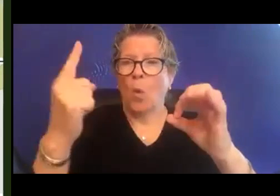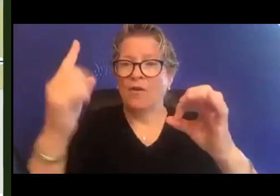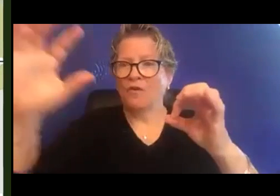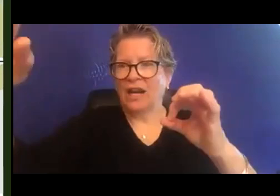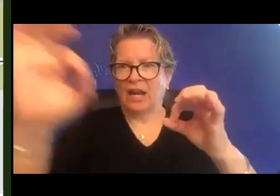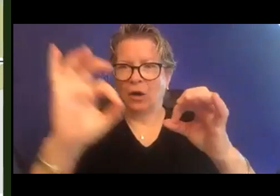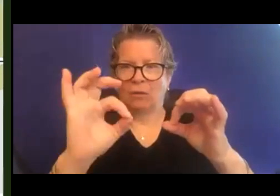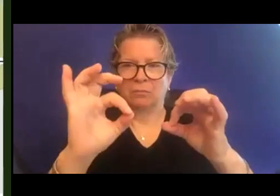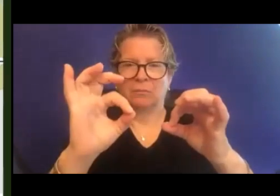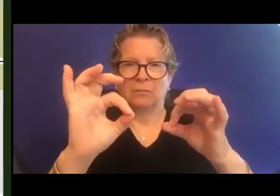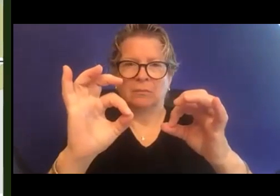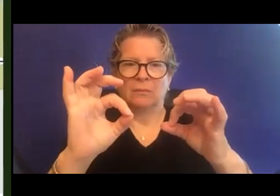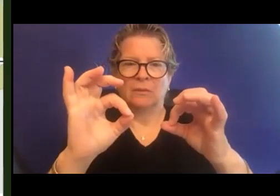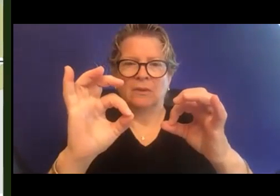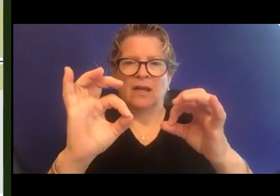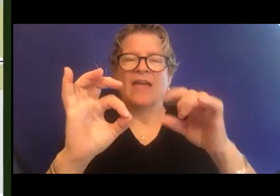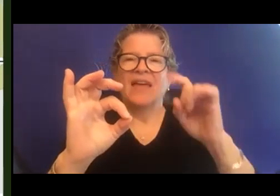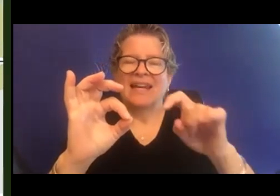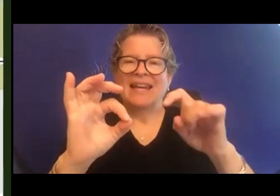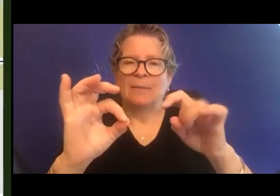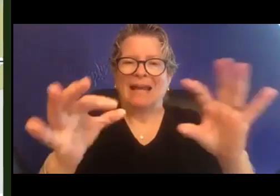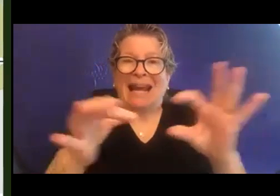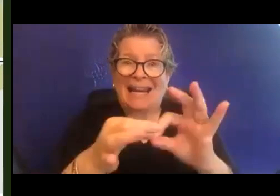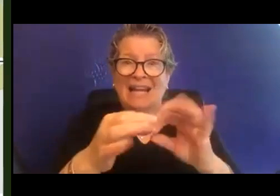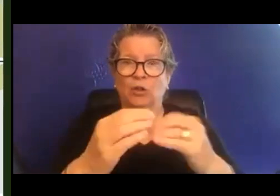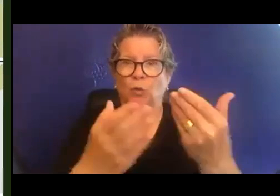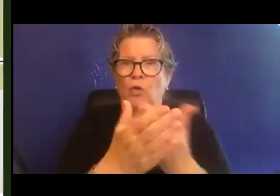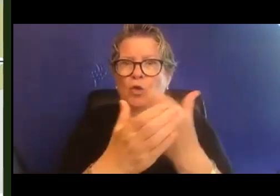a little bit further, and we need to reconnect those down to the new pipe.